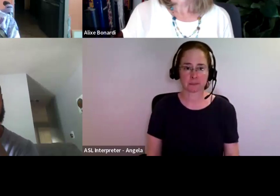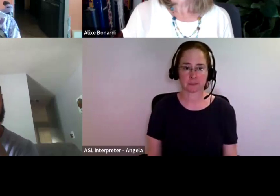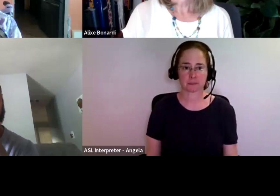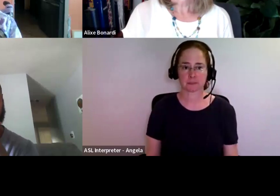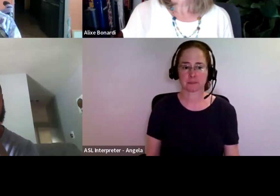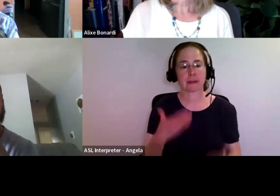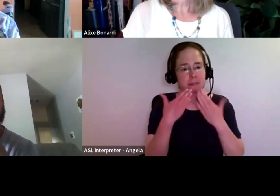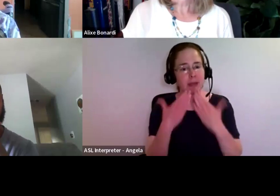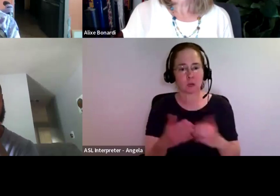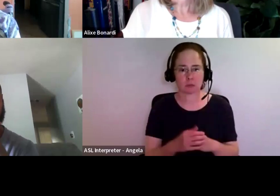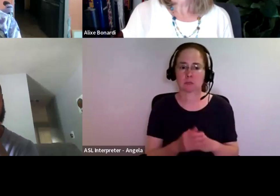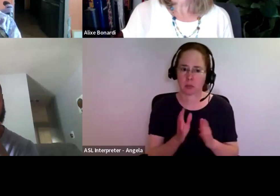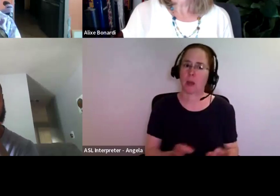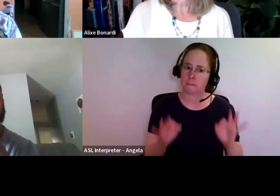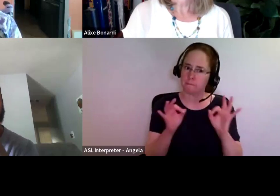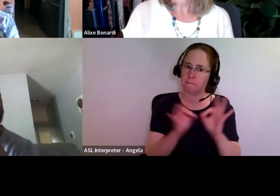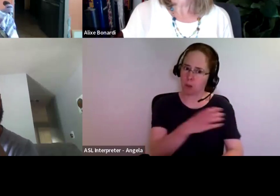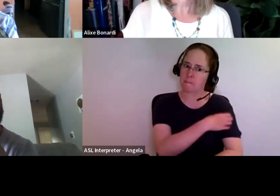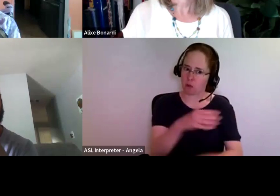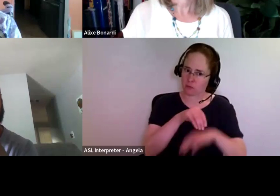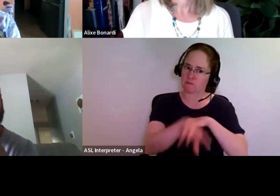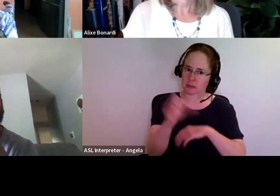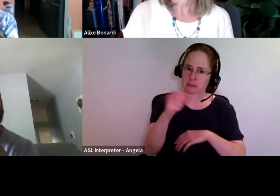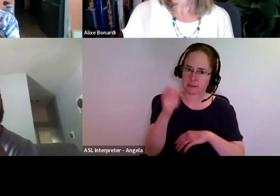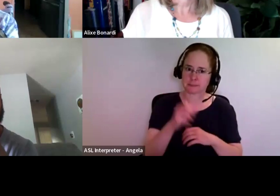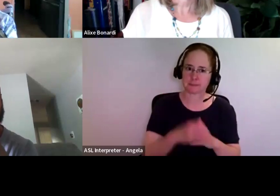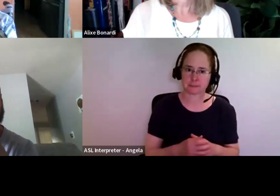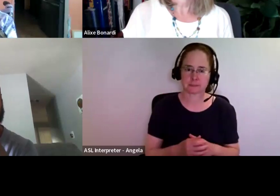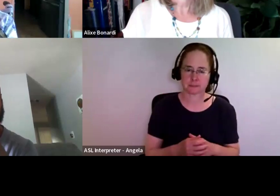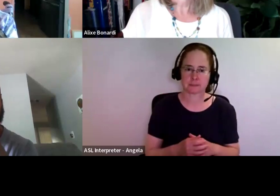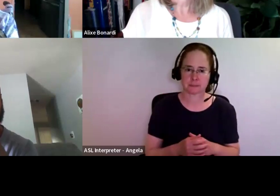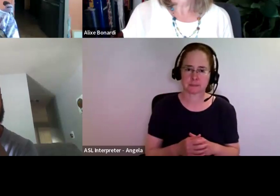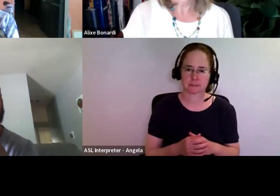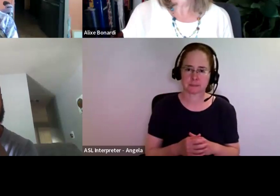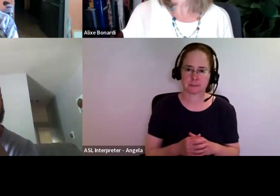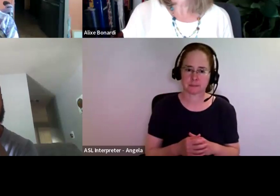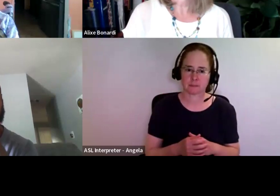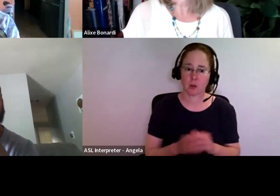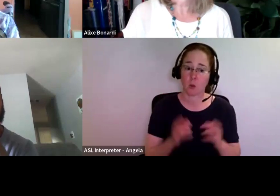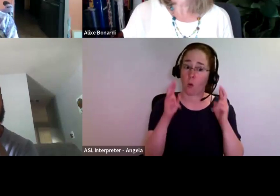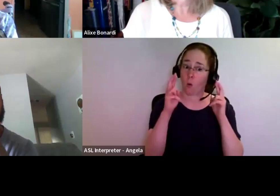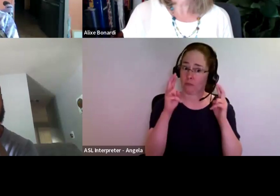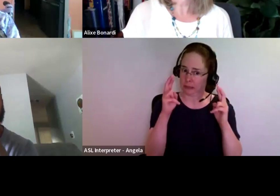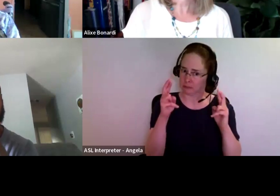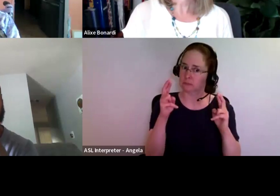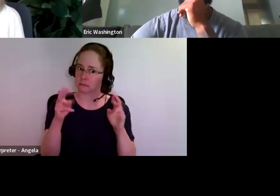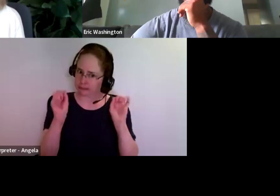Alixe Bonardi: Thank you. That's such important and powerful advice, Santa, and we are hoping to do that and support more of